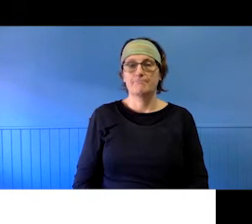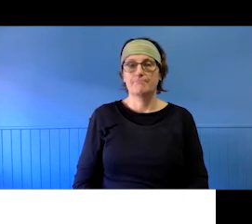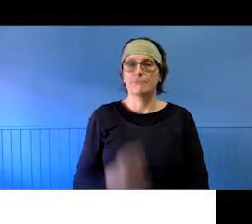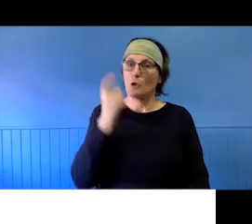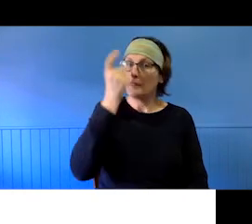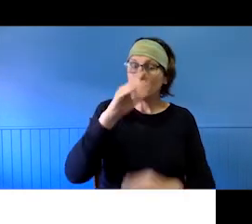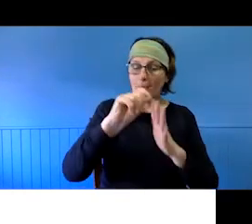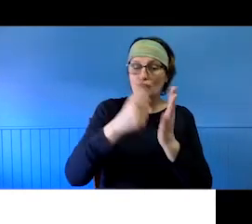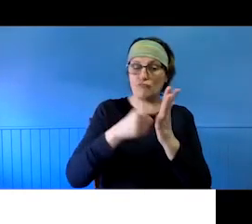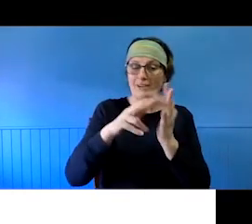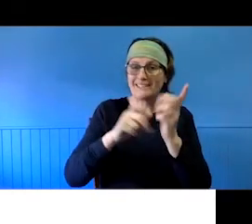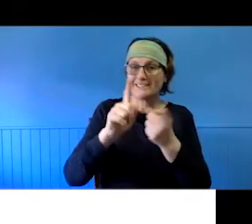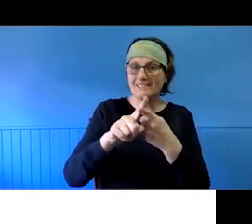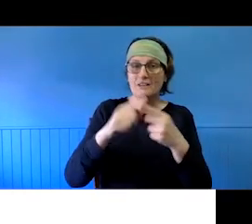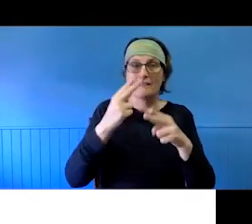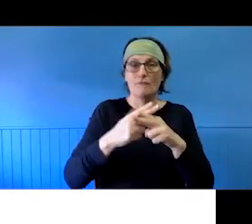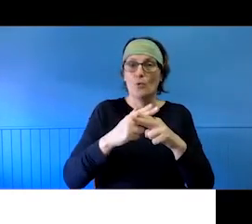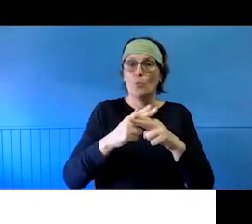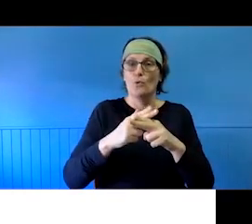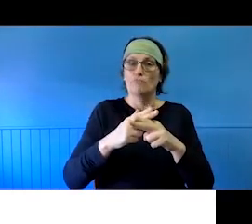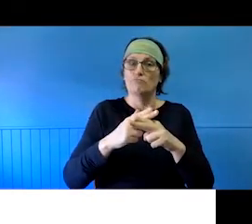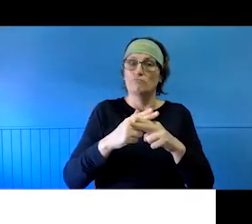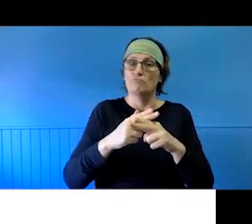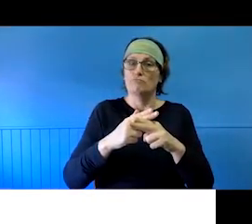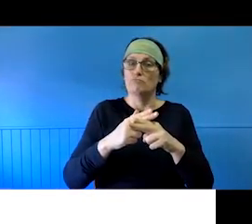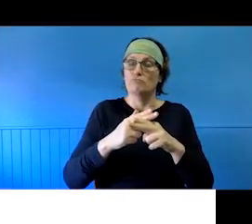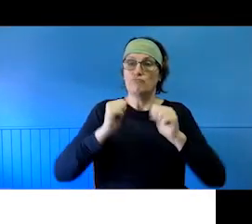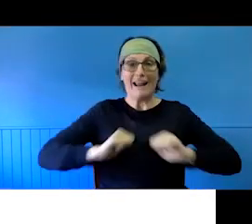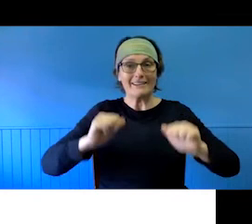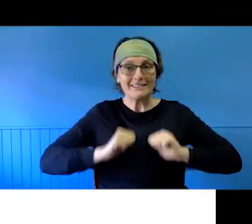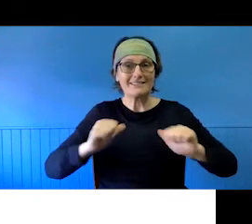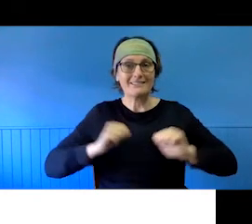put down a number of questions because I want you to be able to,